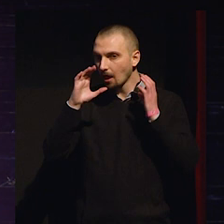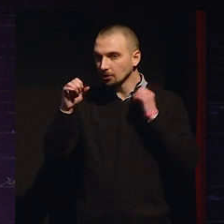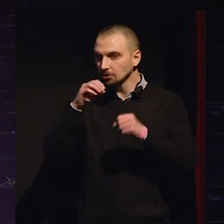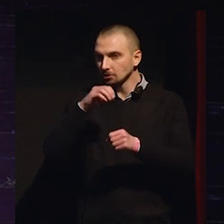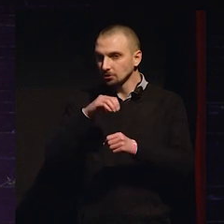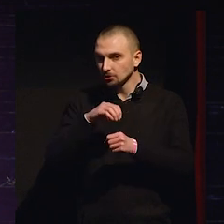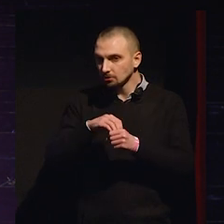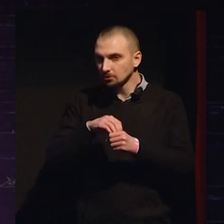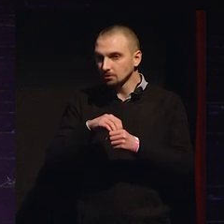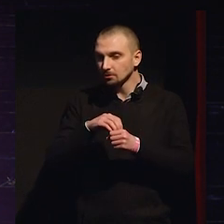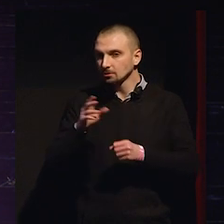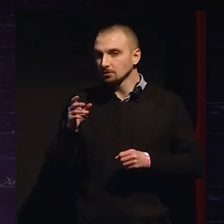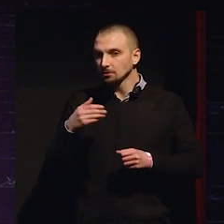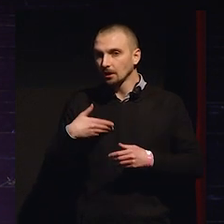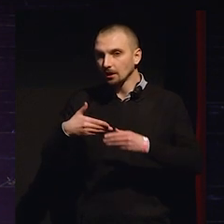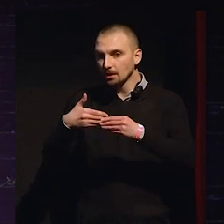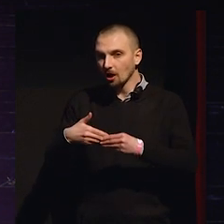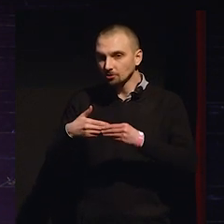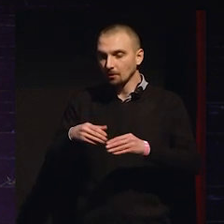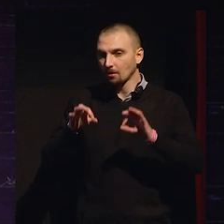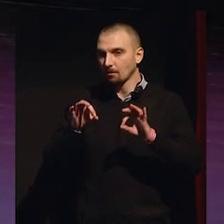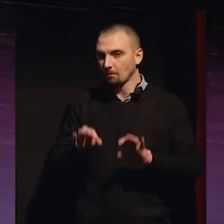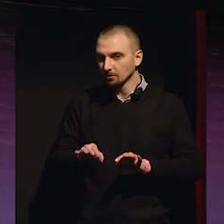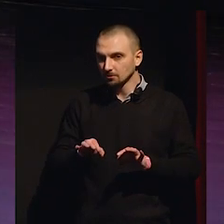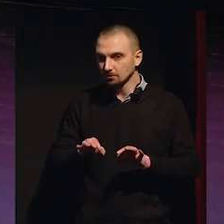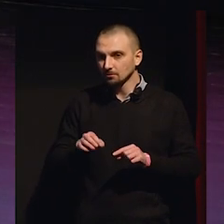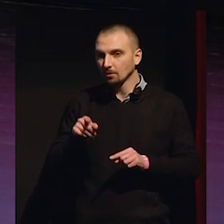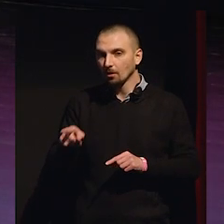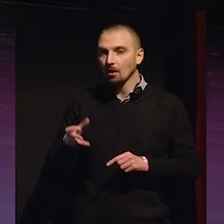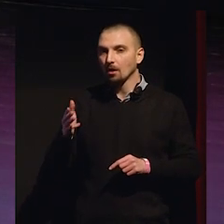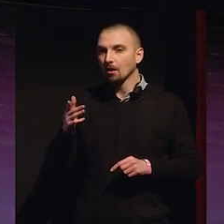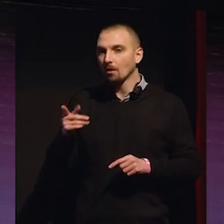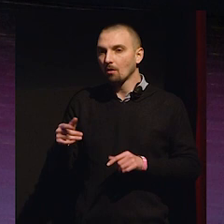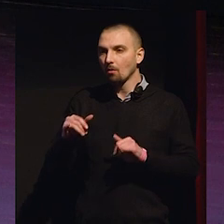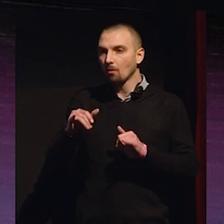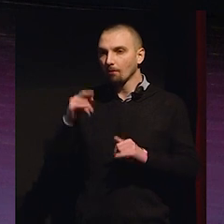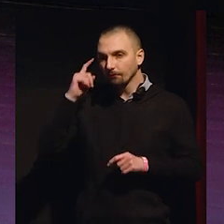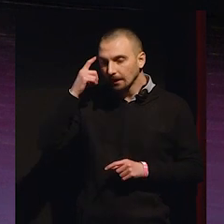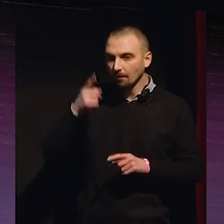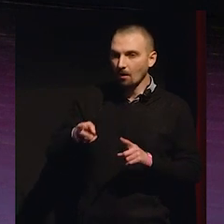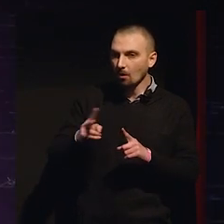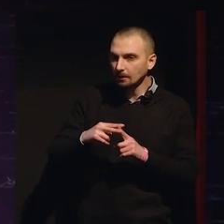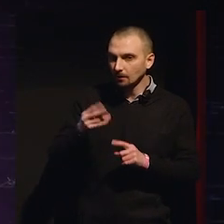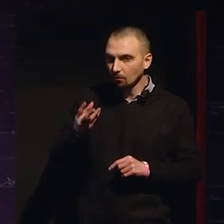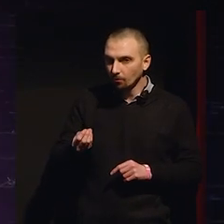dear Maggie Moore. Having her as a role model, I was very impressed by